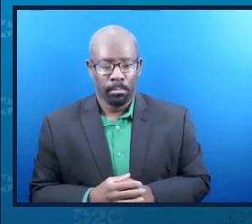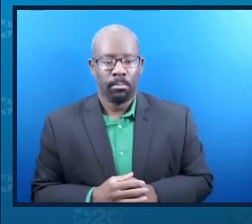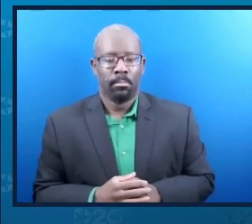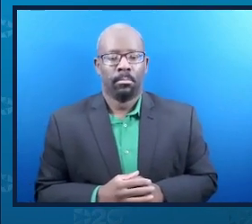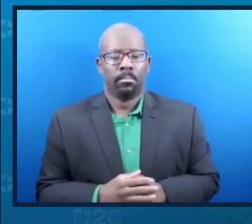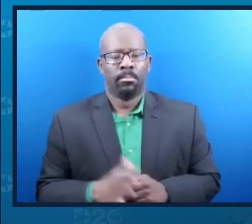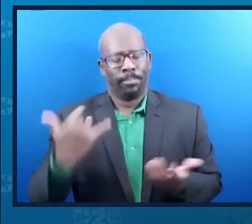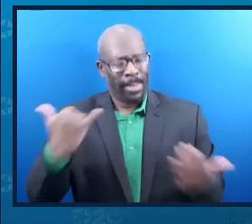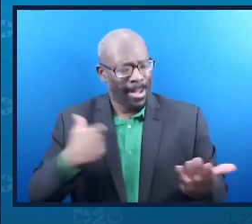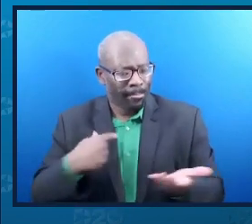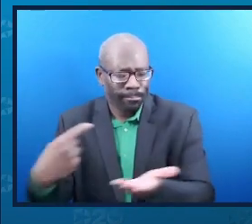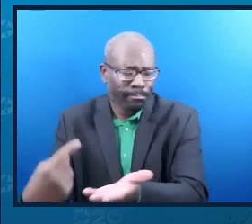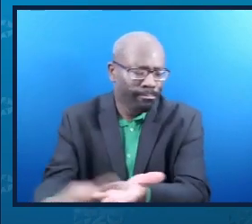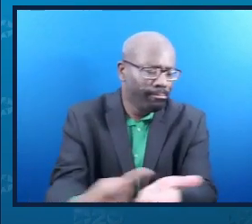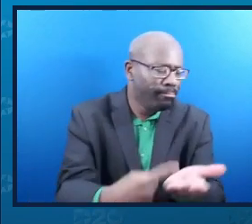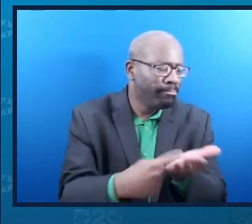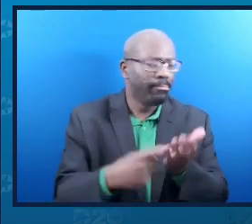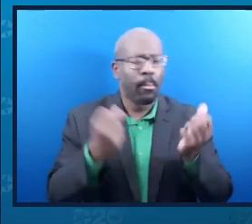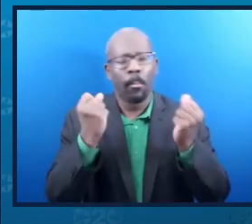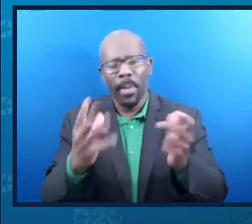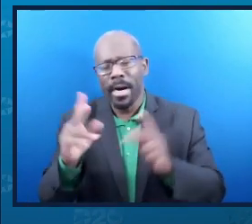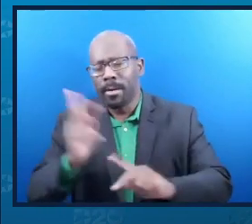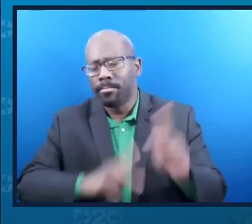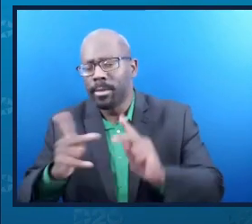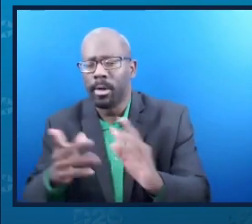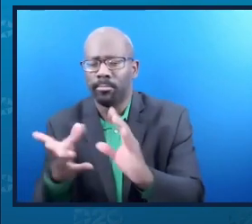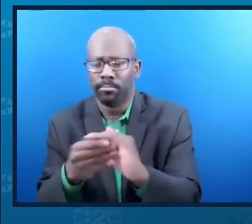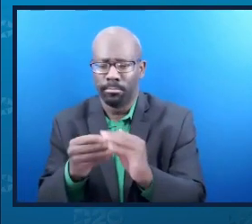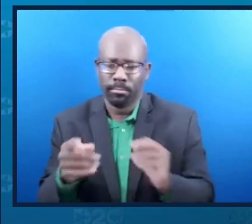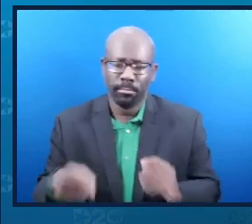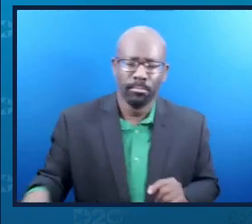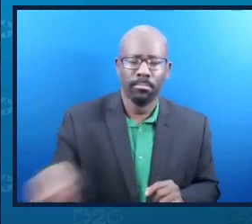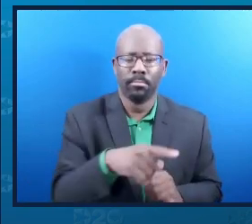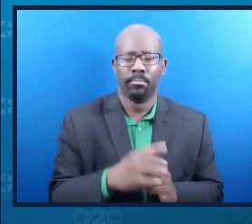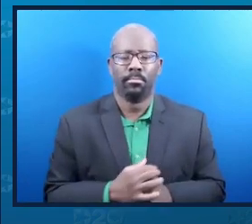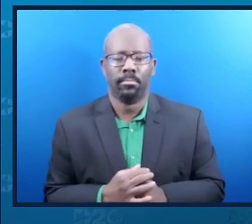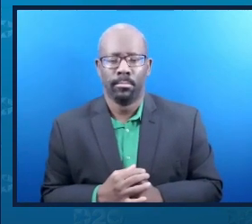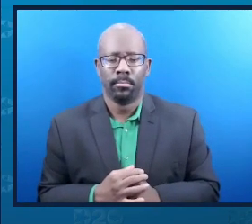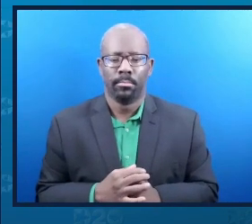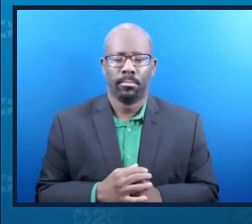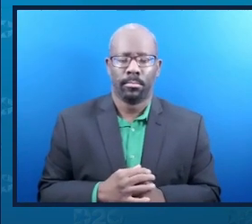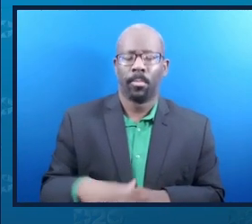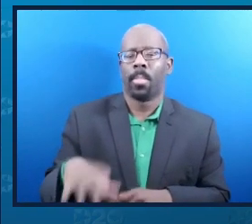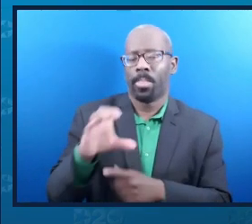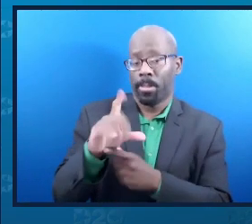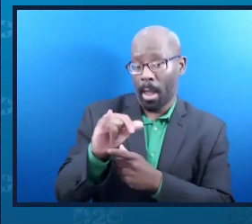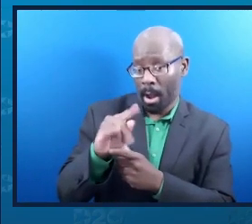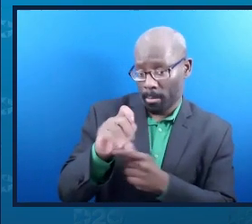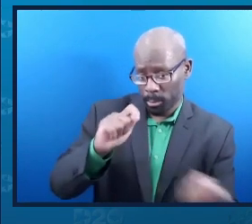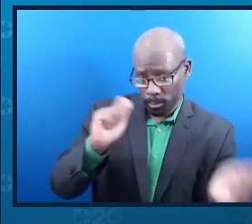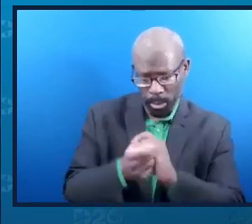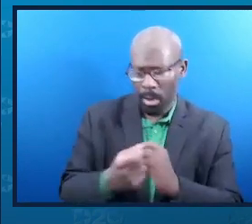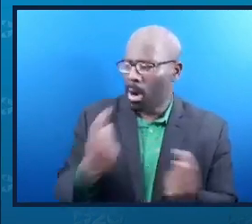I SPEND A LOT OF TIME TALKING ABOUT CLIMATE CHANGE HERE IN NEVADA. THE ONE QI GET ASKED OVER AND